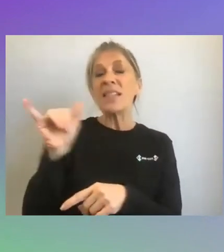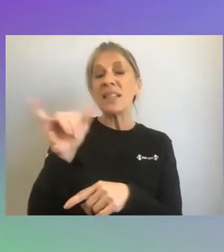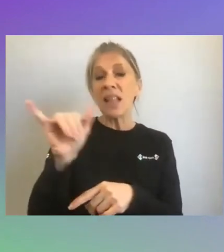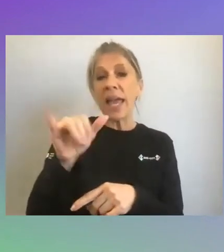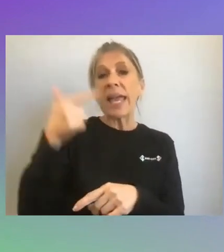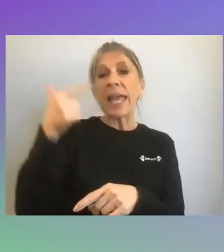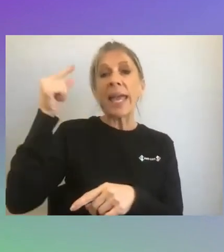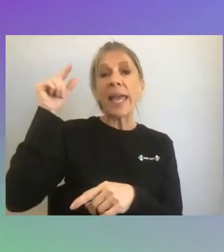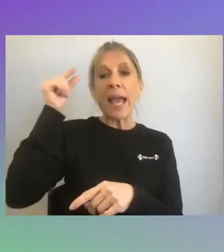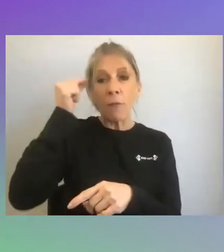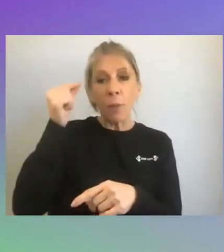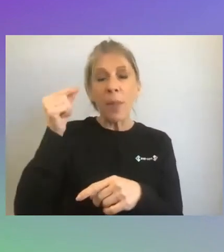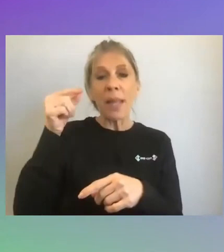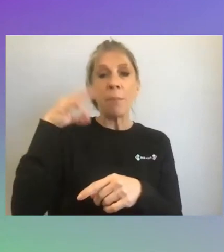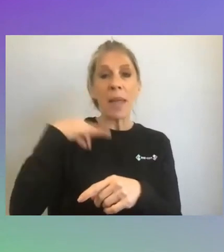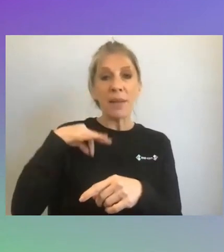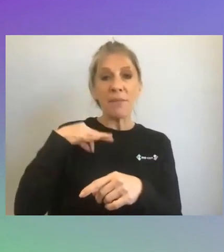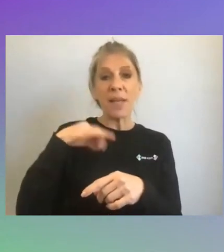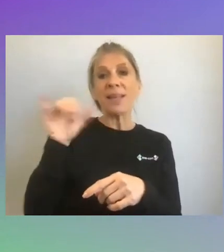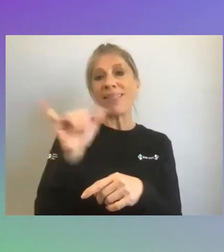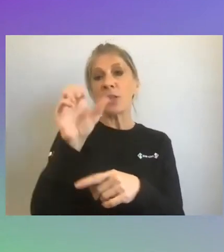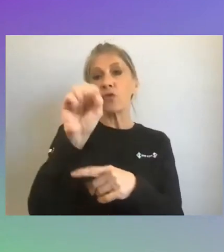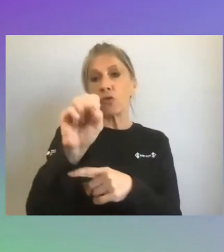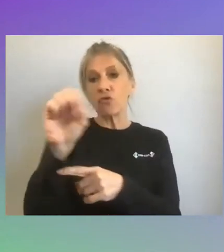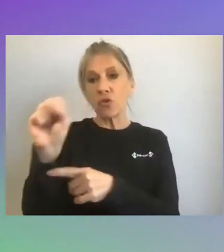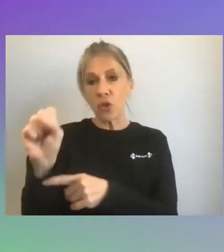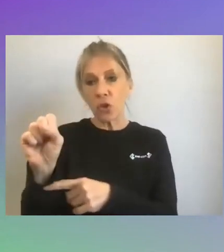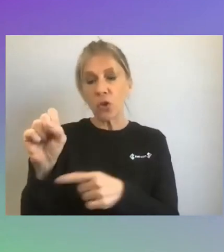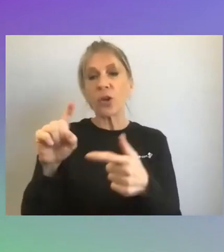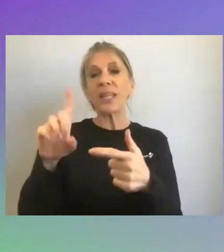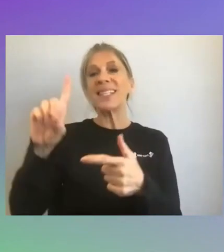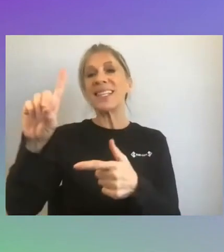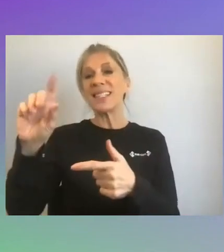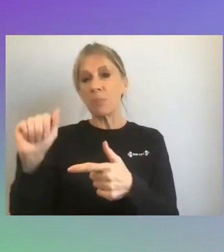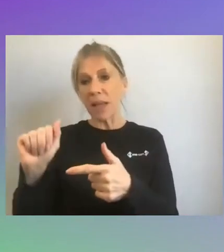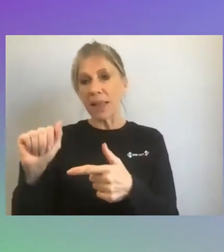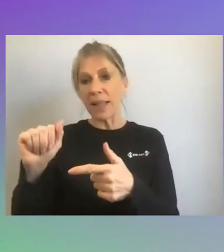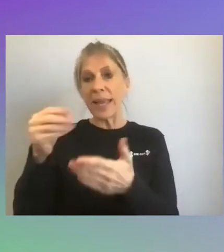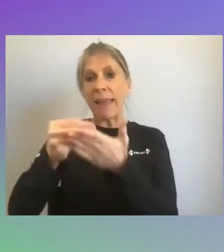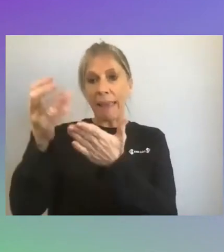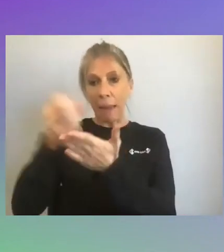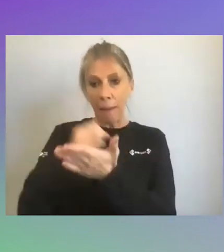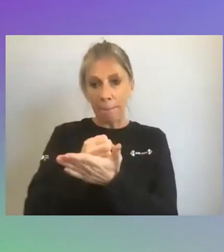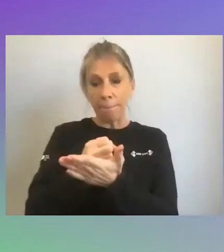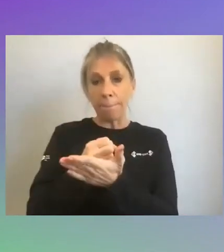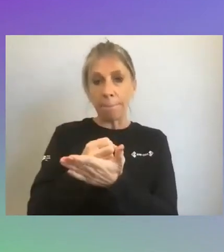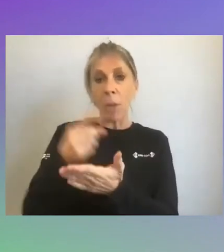, uh, benefits like, um, social security, disability income, um,